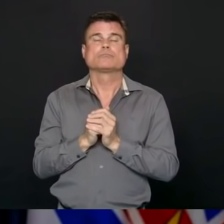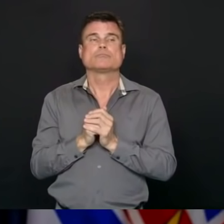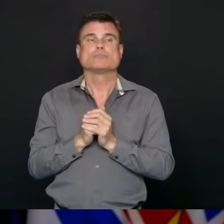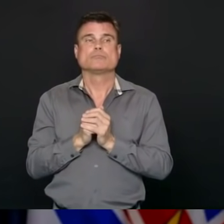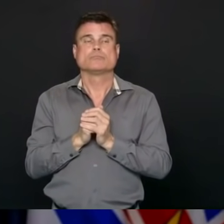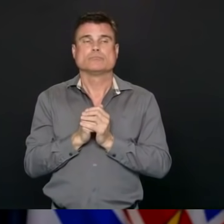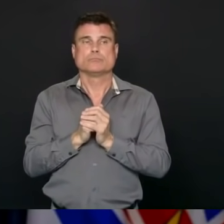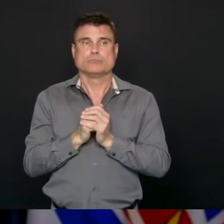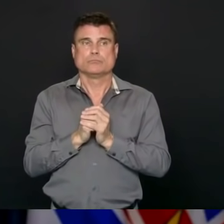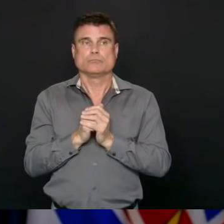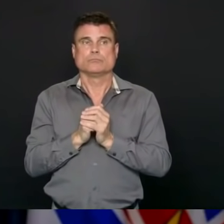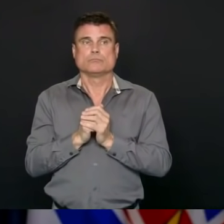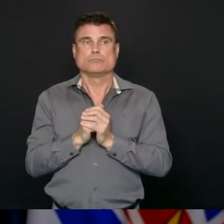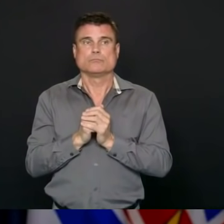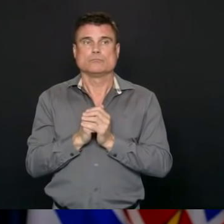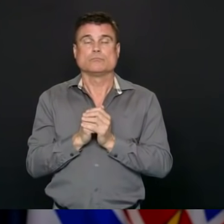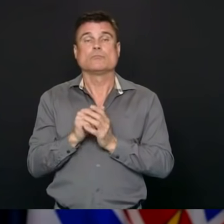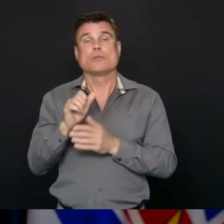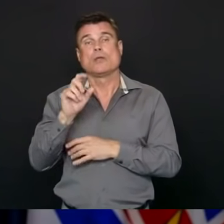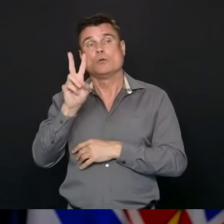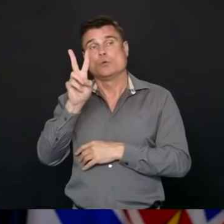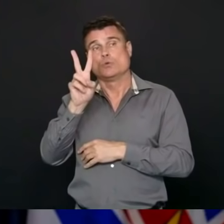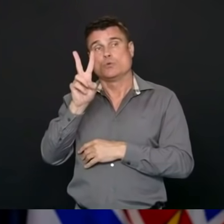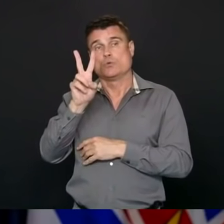the various health regions.